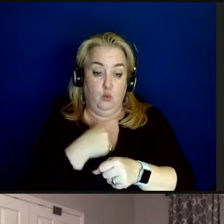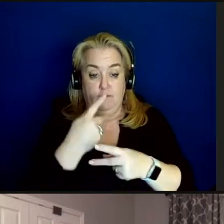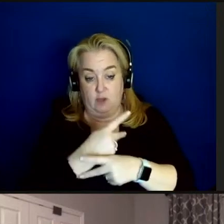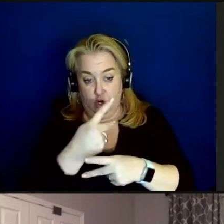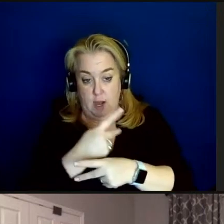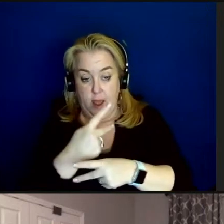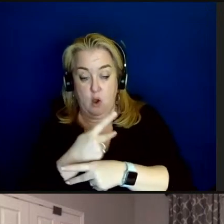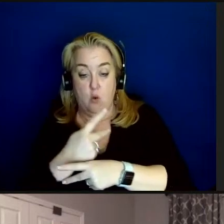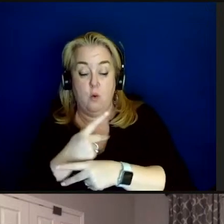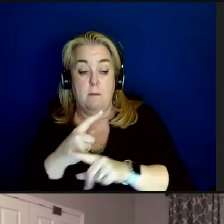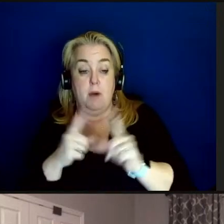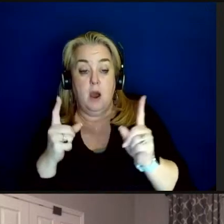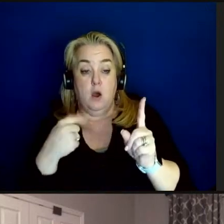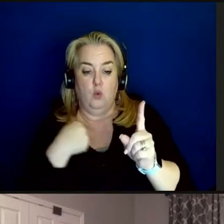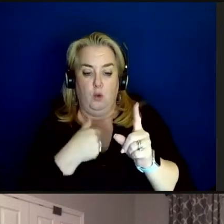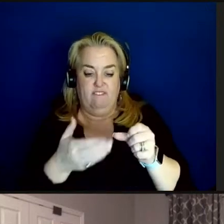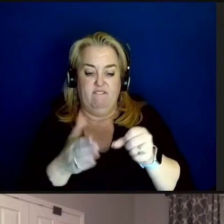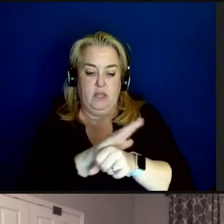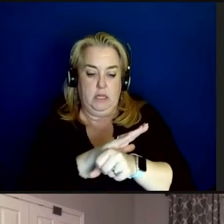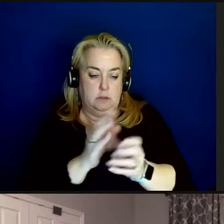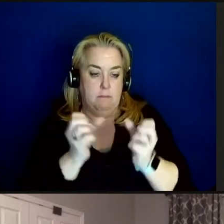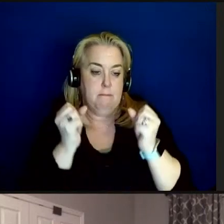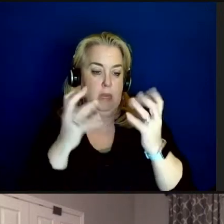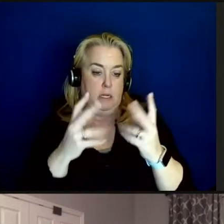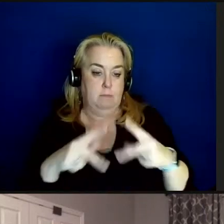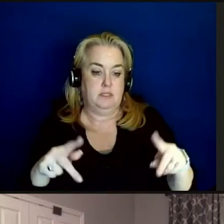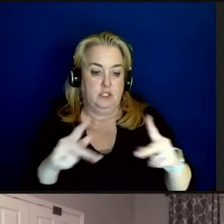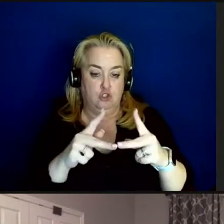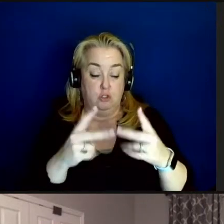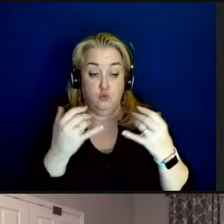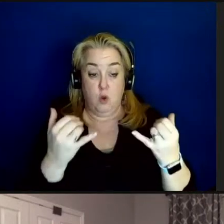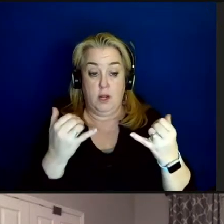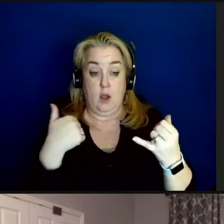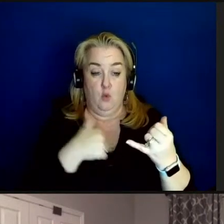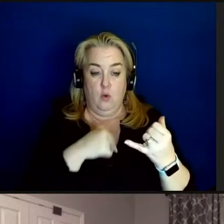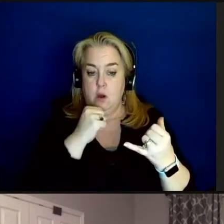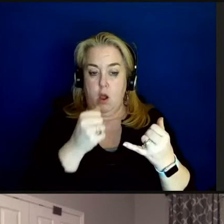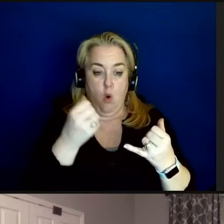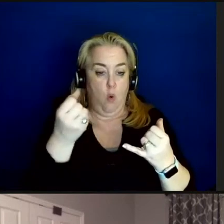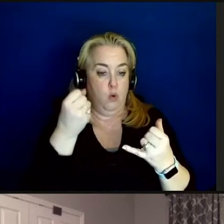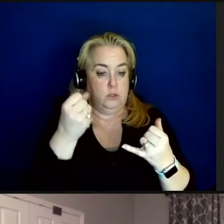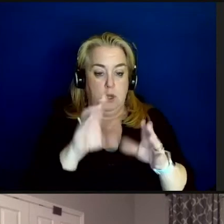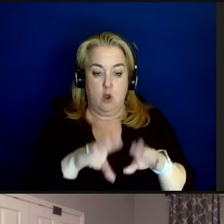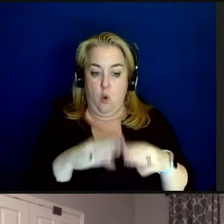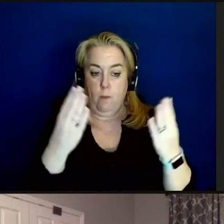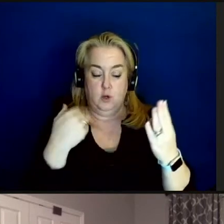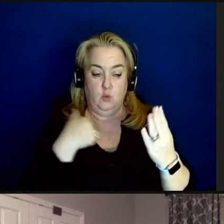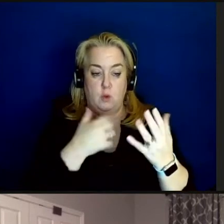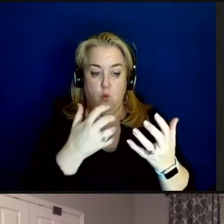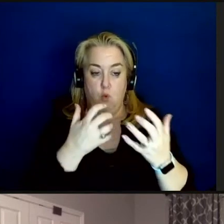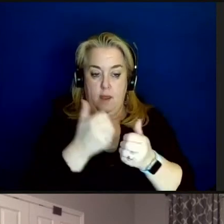GOOD WAY TO RECRUIT PEOPLE IN THE BEGINNAFTER THE FIRST